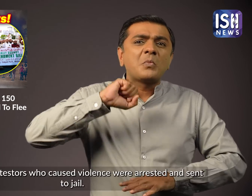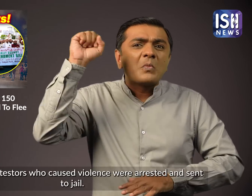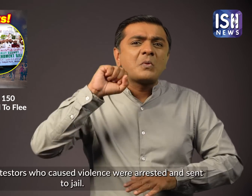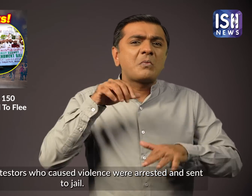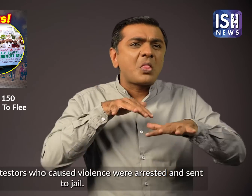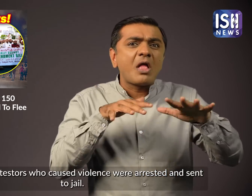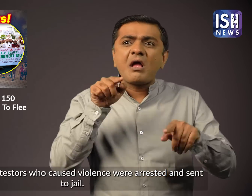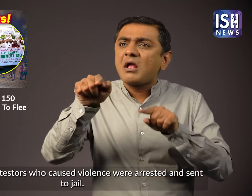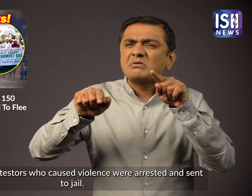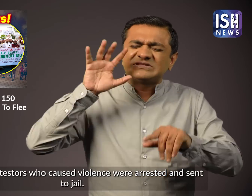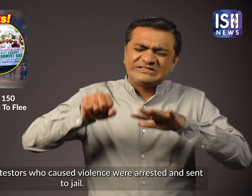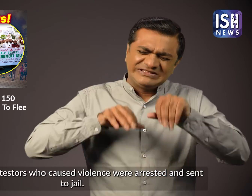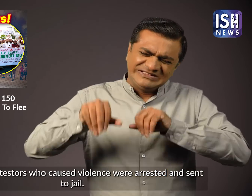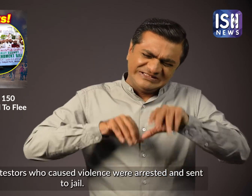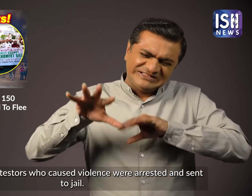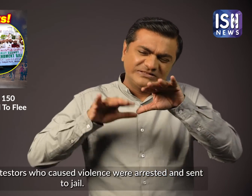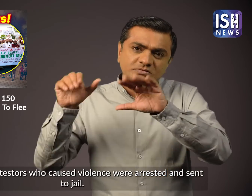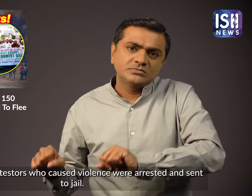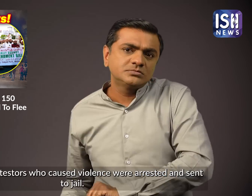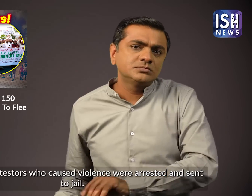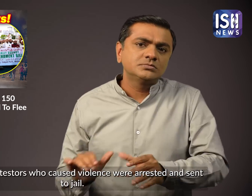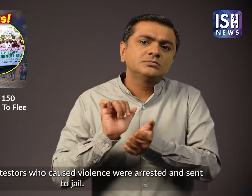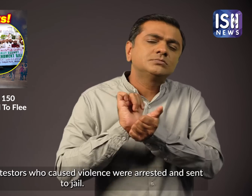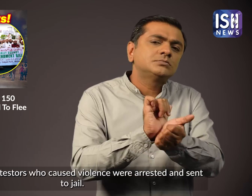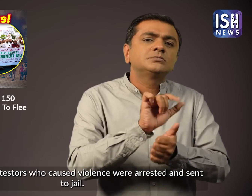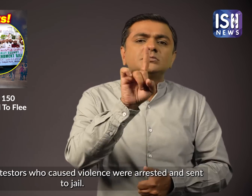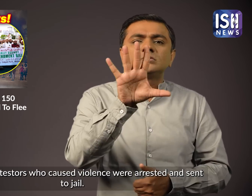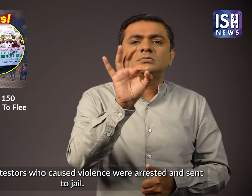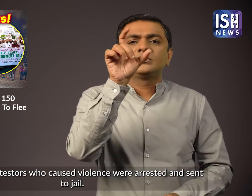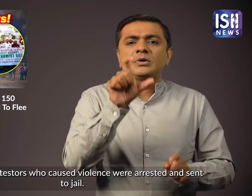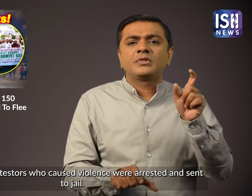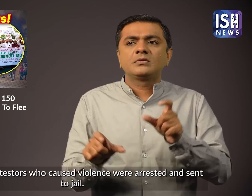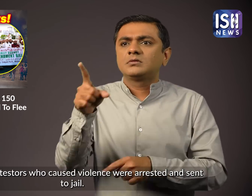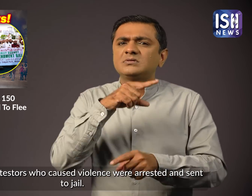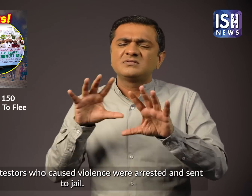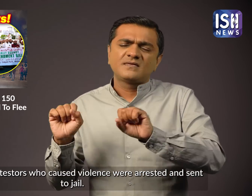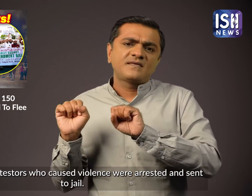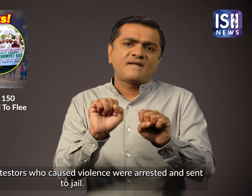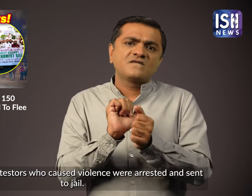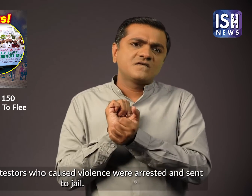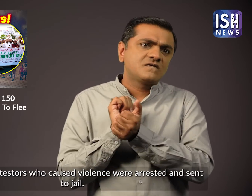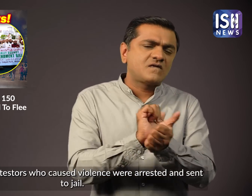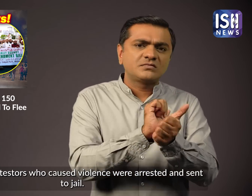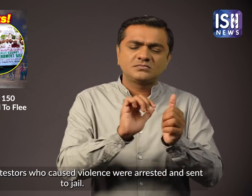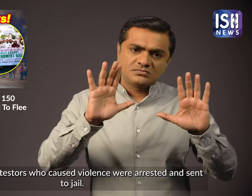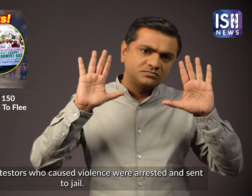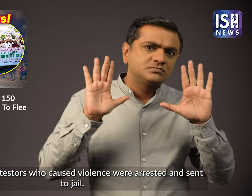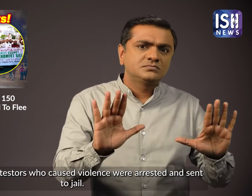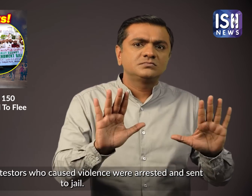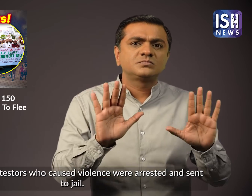About 150 protestors who caused violence were arrested and sent to jail.